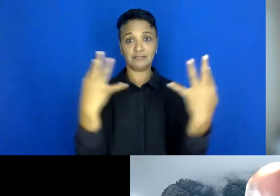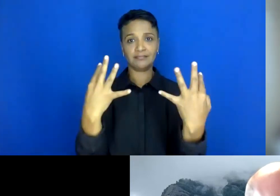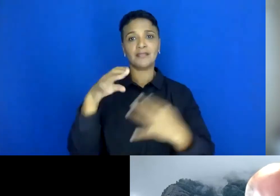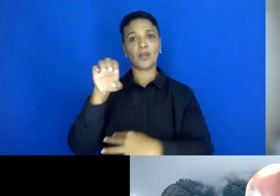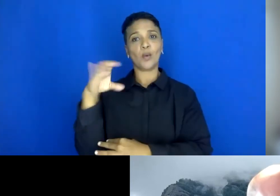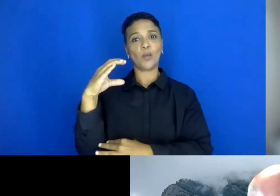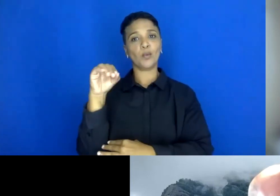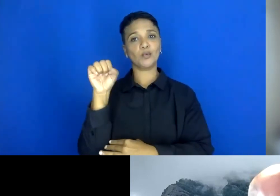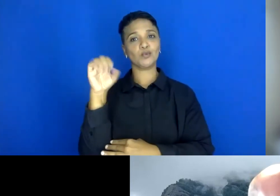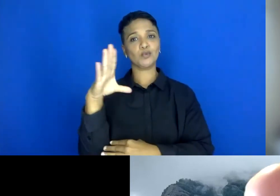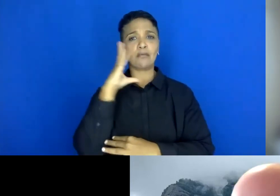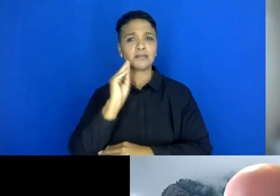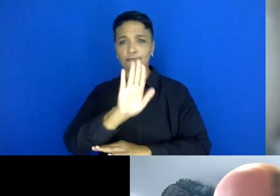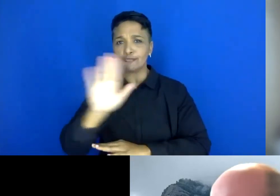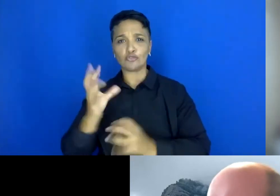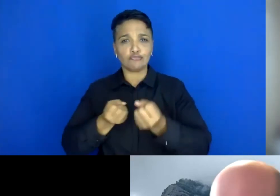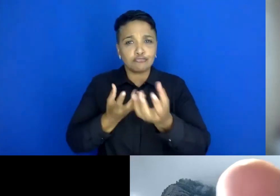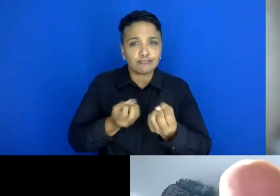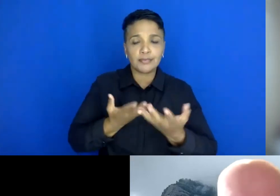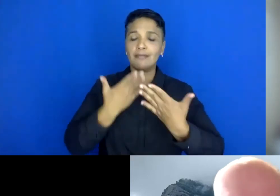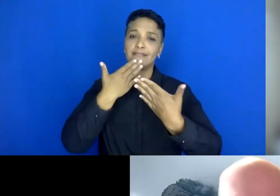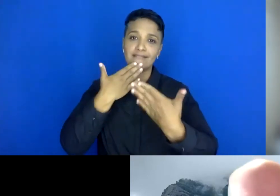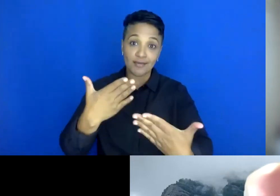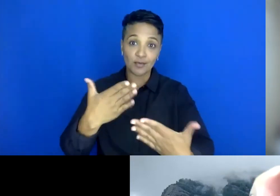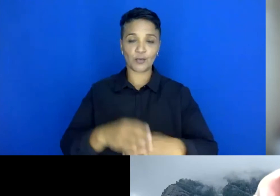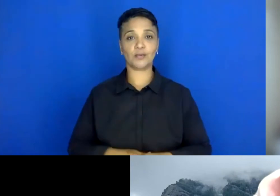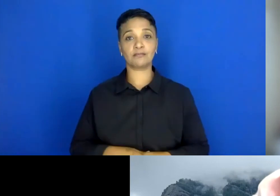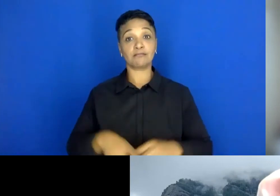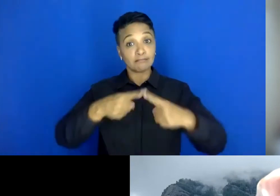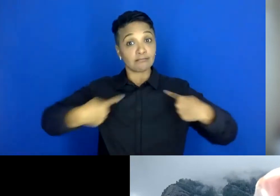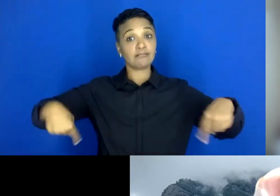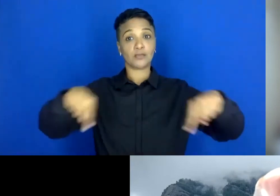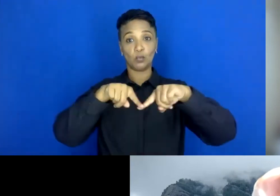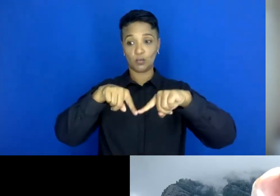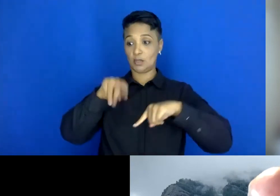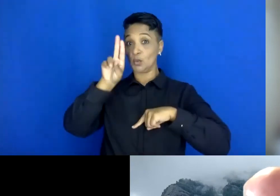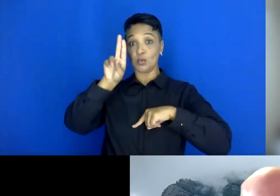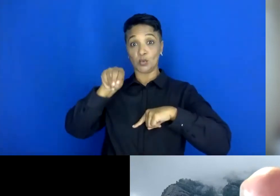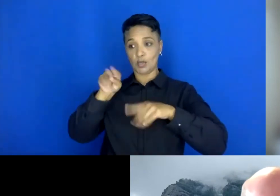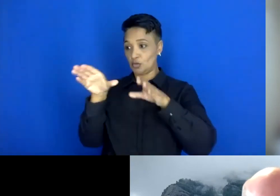you know in the u.n we adhere to the principle that participation is a fundamental human right